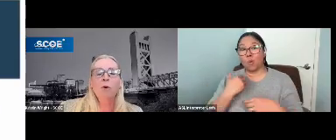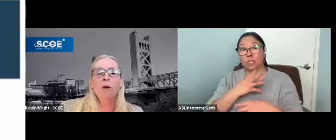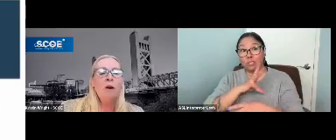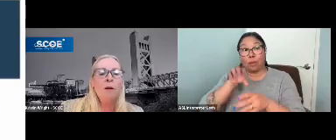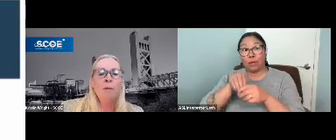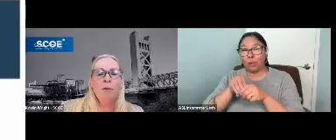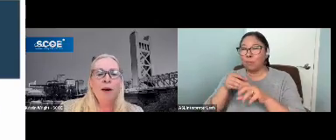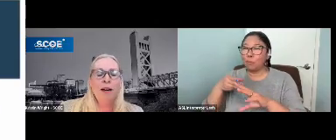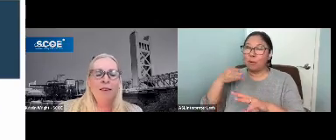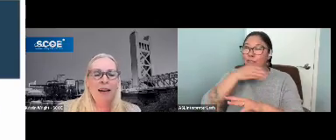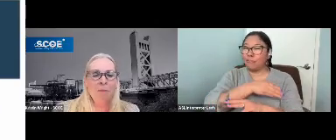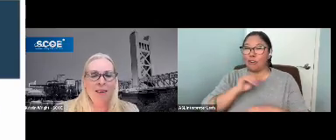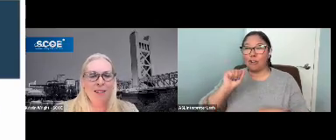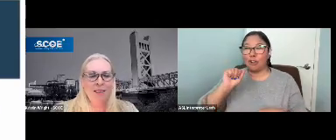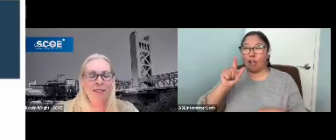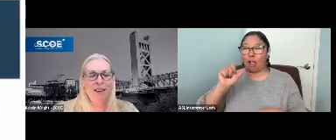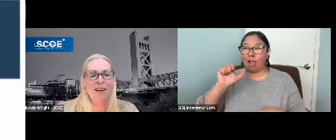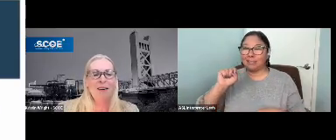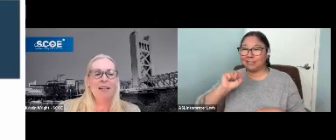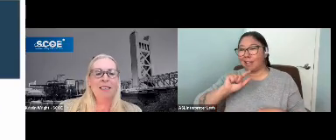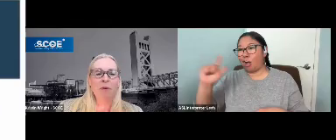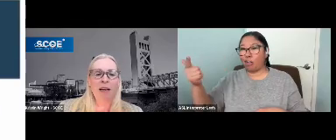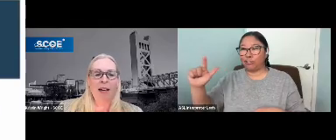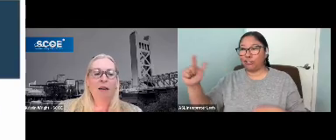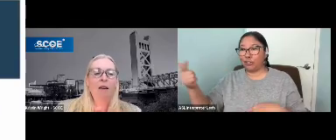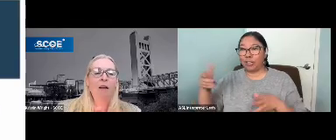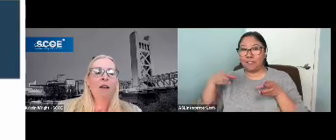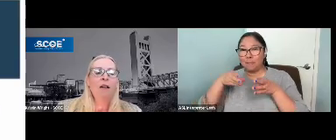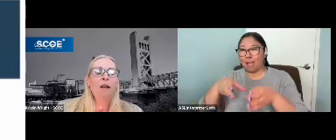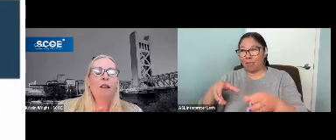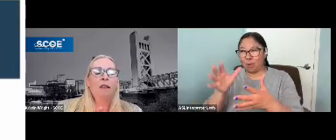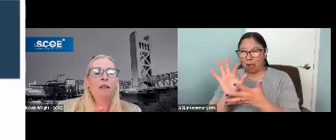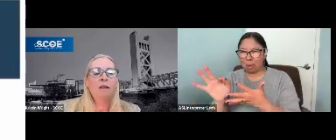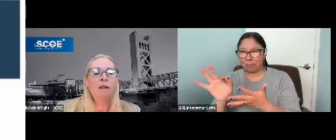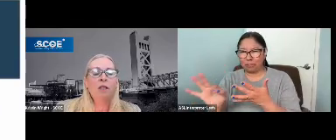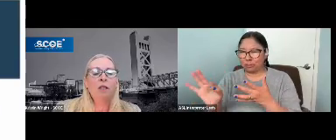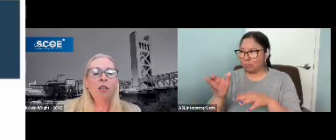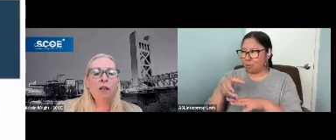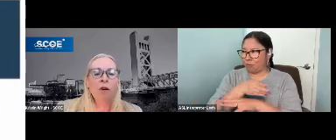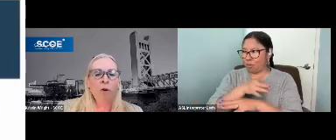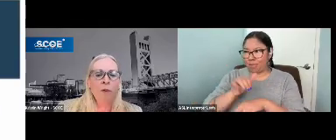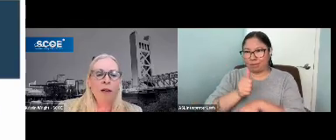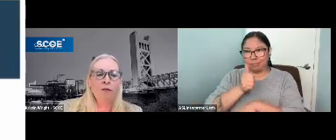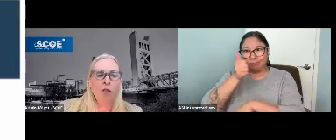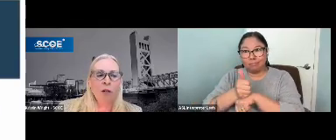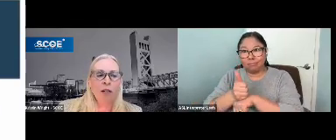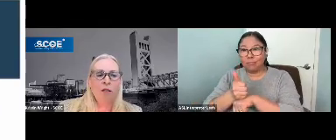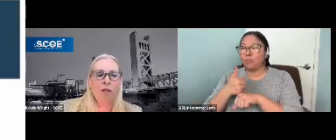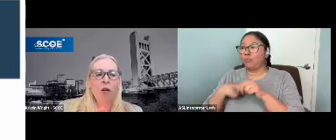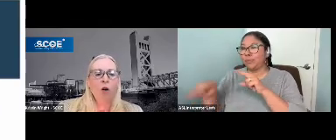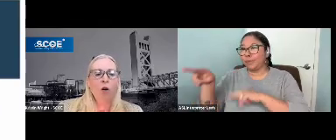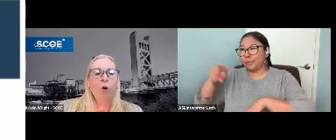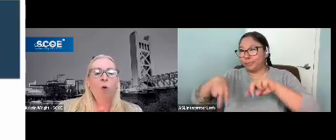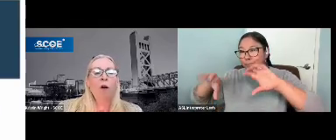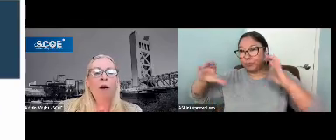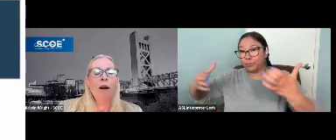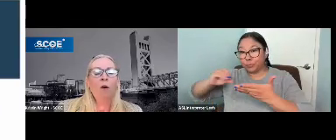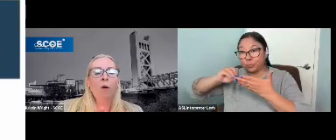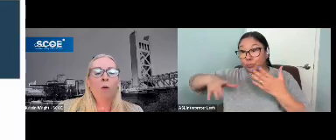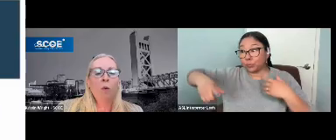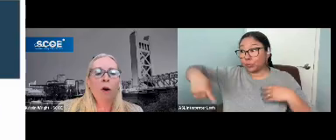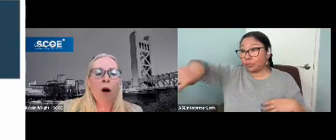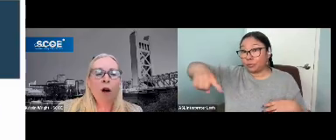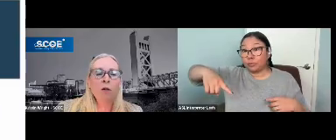before the alt pathway even came into uh into play to look at a group of students who would